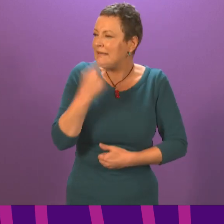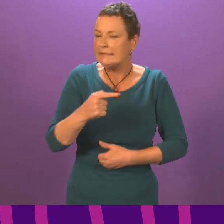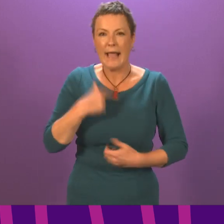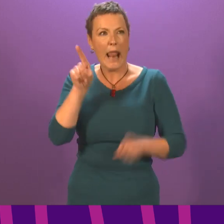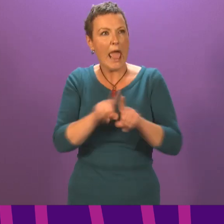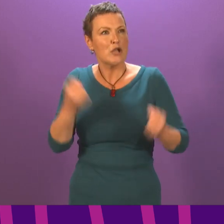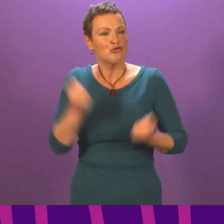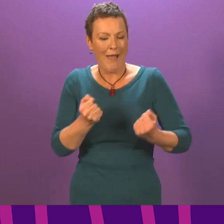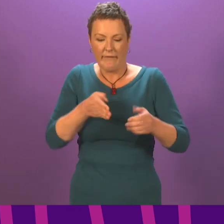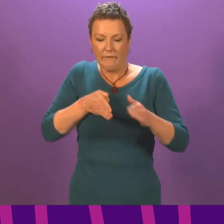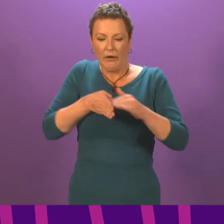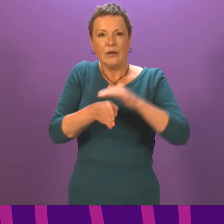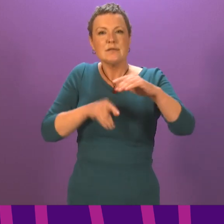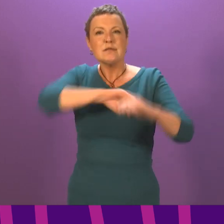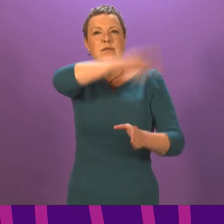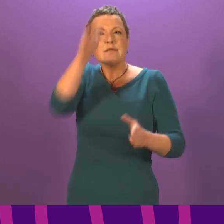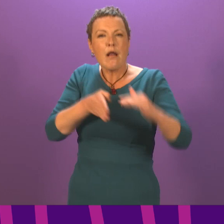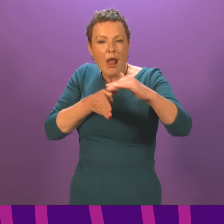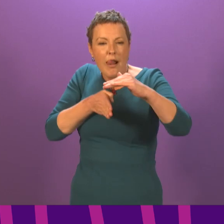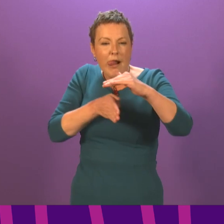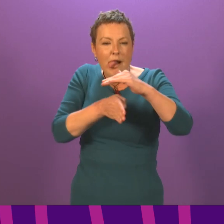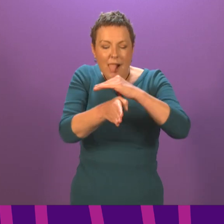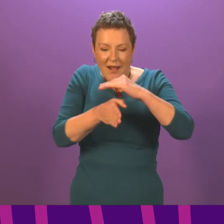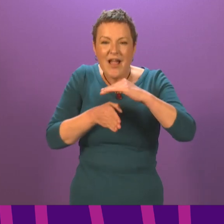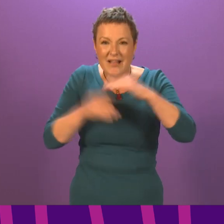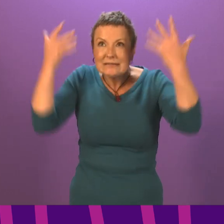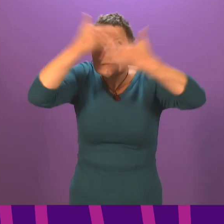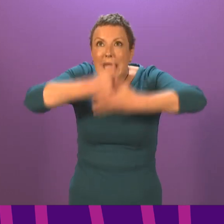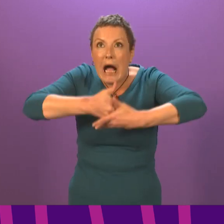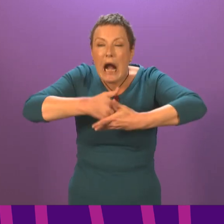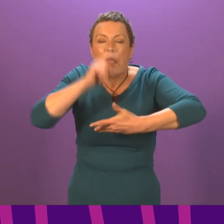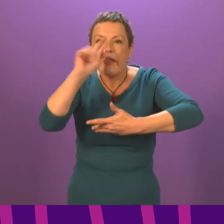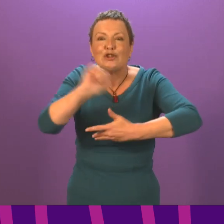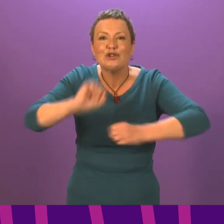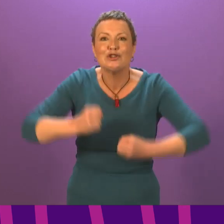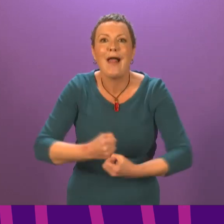tunnel. However, as I said a few weeks ago, the road ahead of us may still have dips in